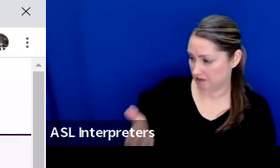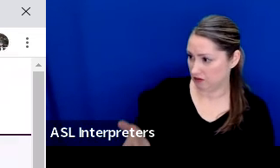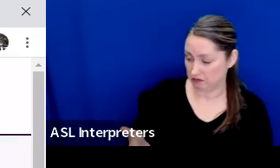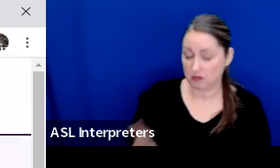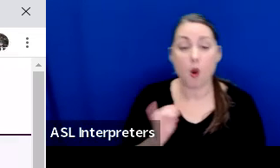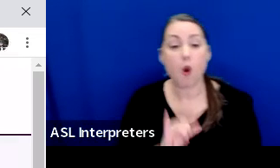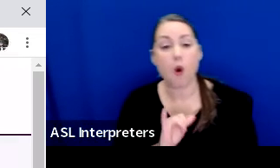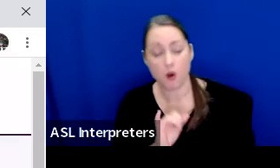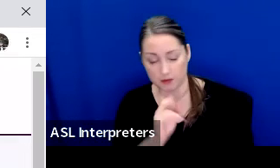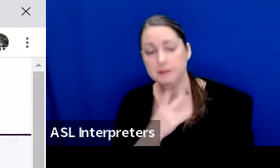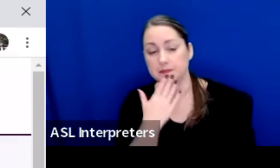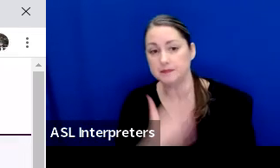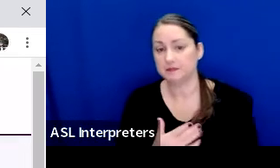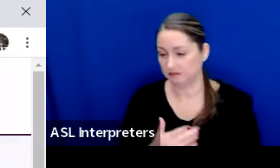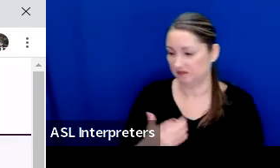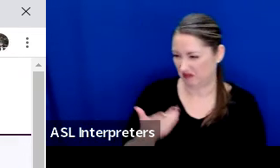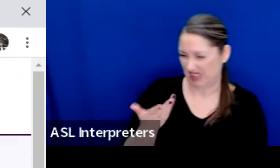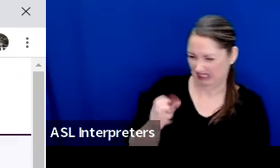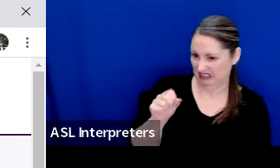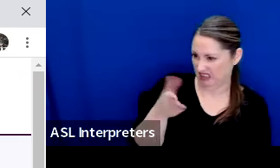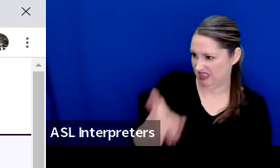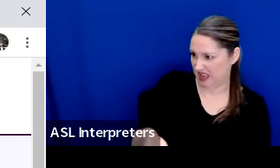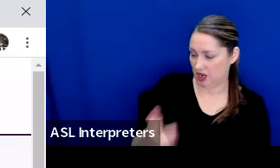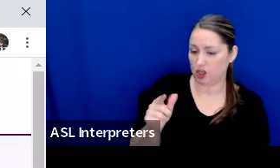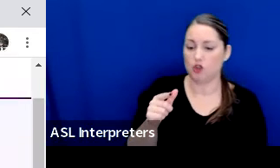So that's already there so we can go and look at that if you want.